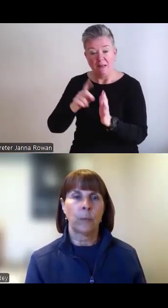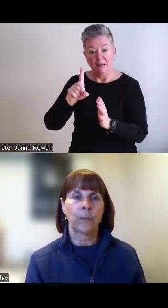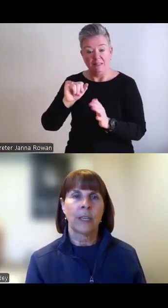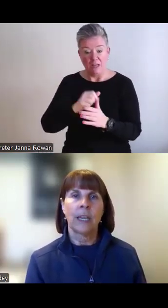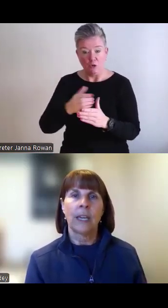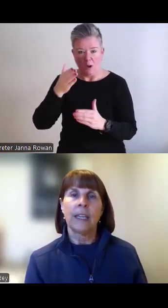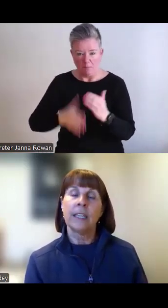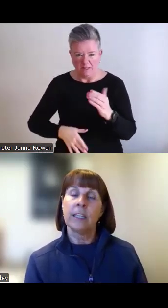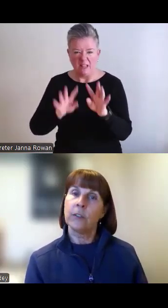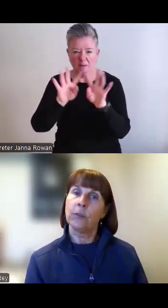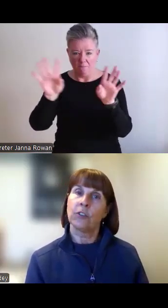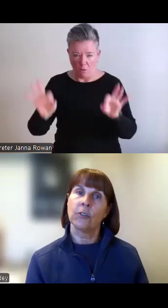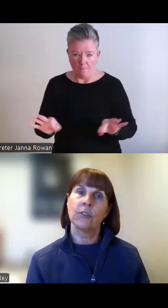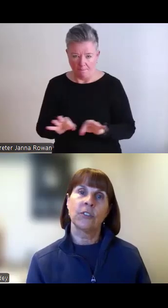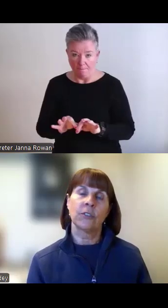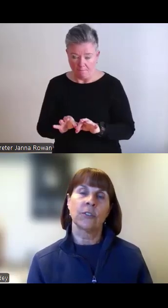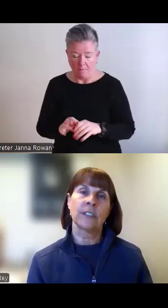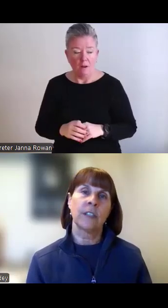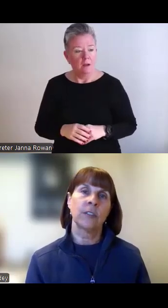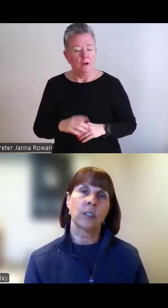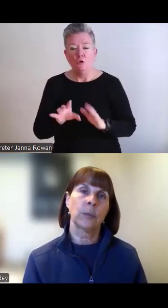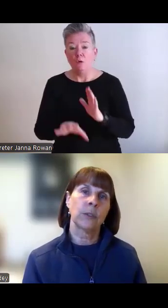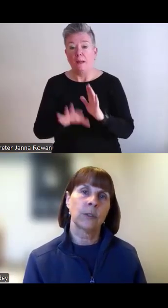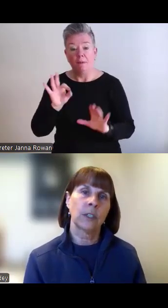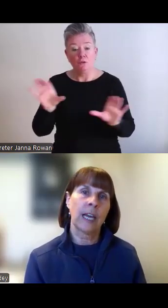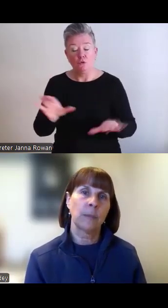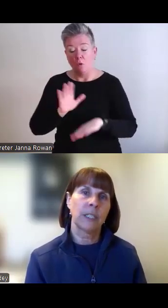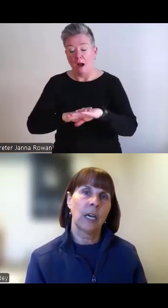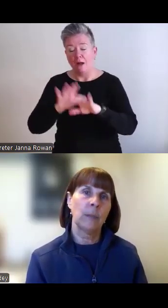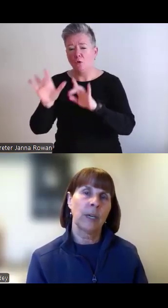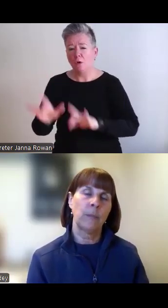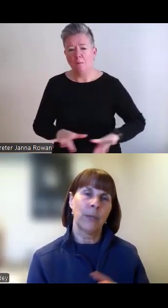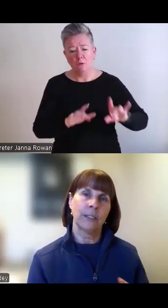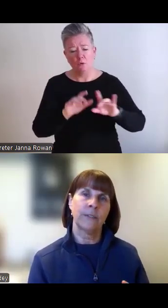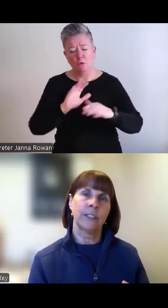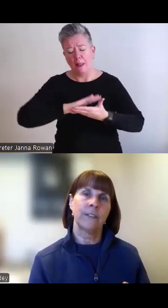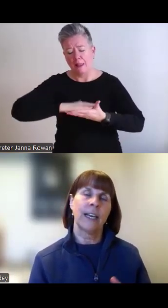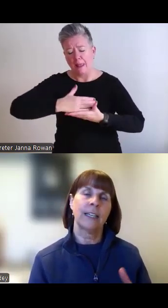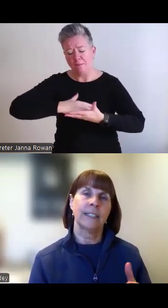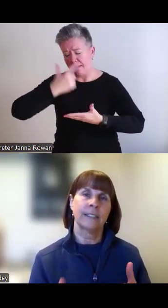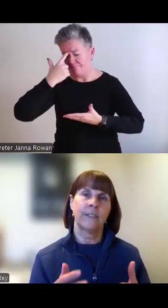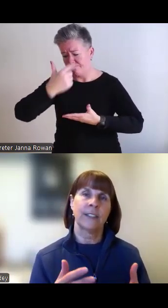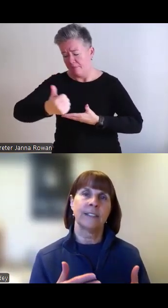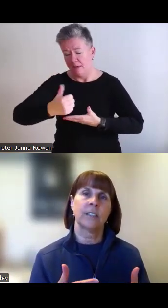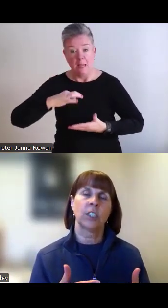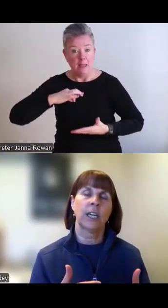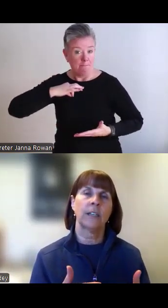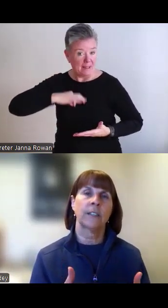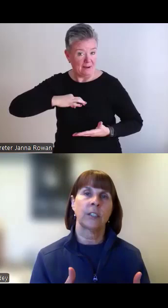form. If you choose to do this on your computer or laptop, a benefit of that is if this is a child